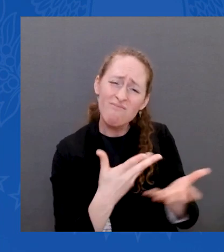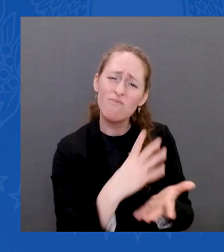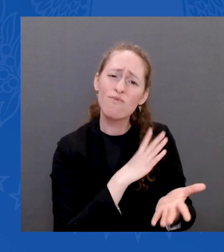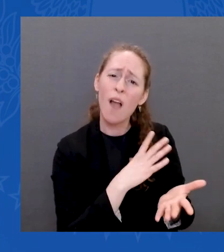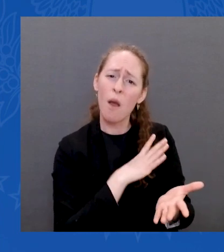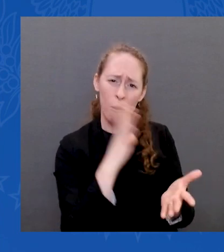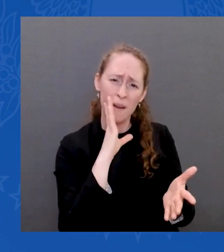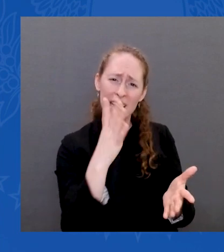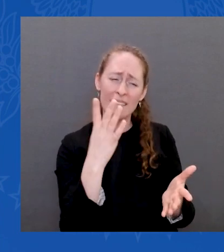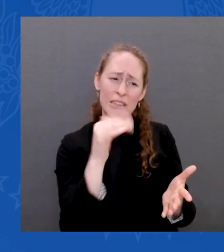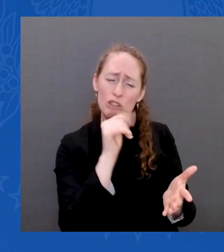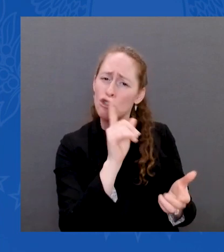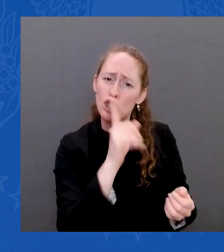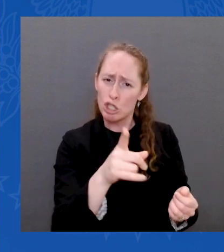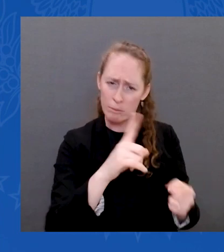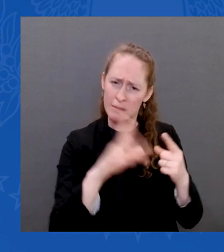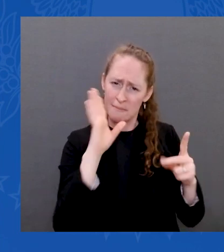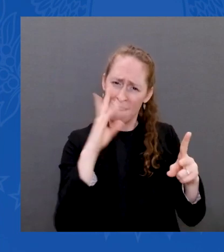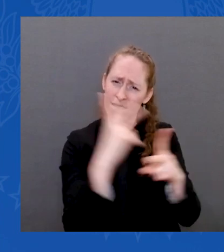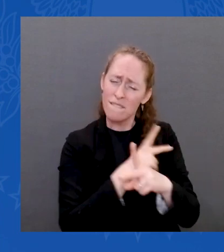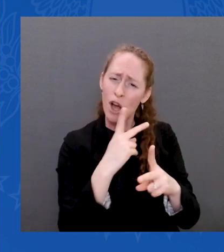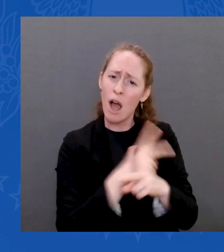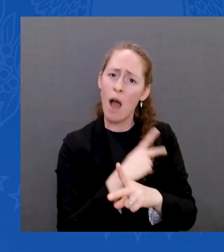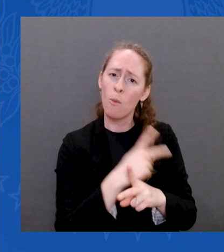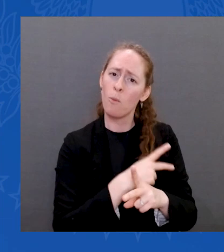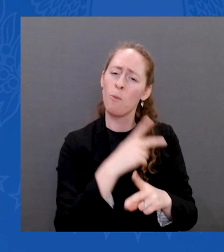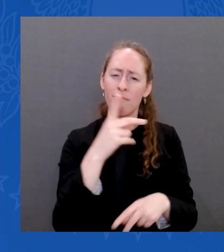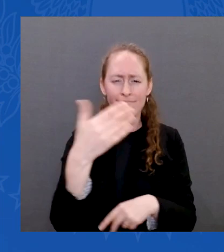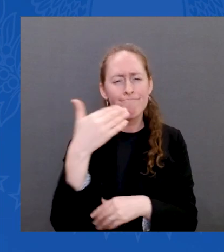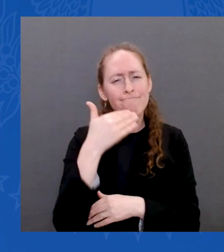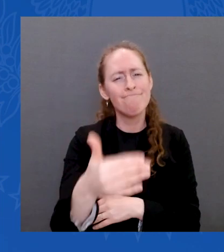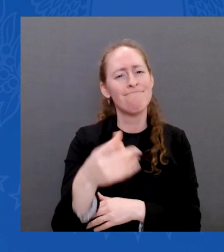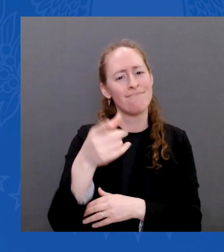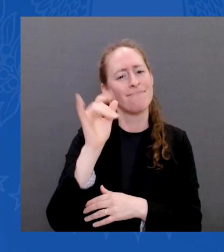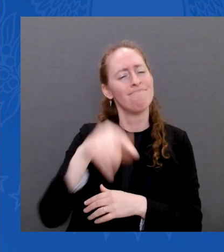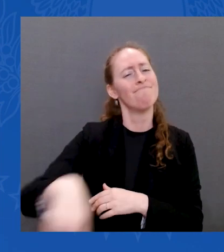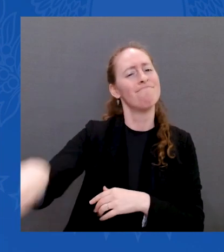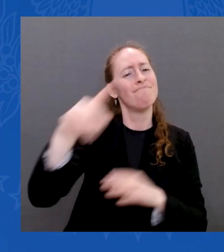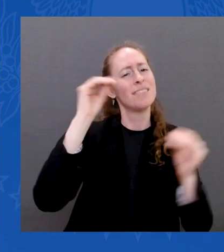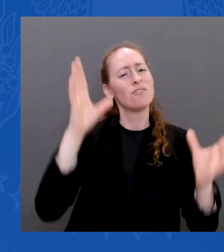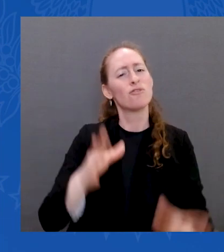What makes your work so special is you: